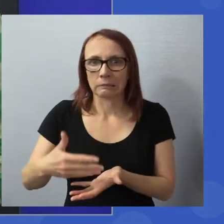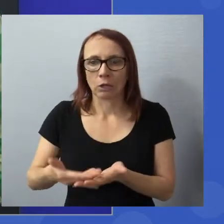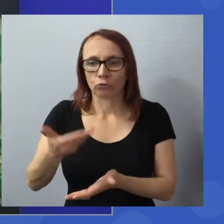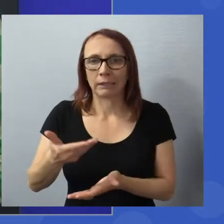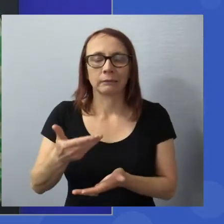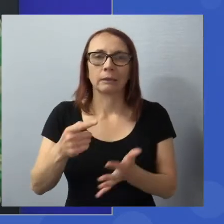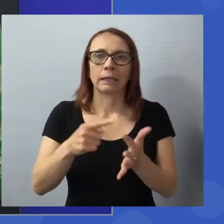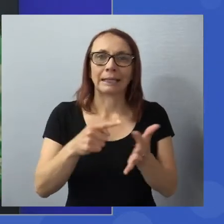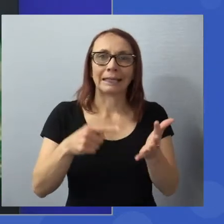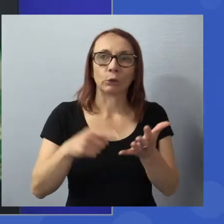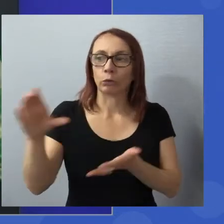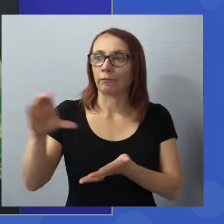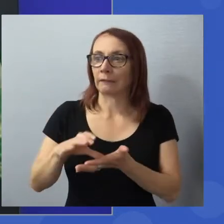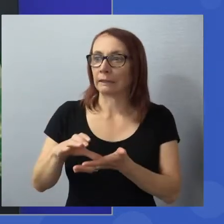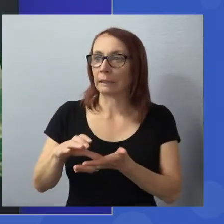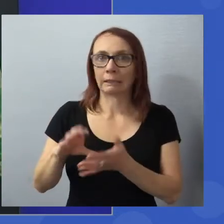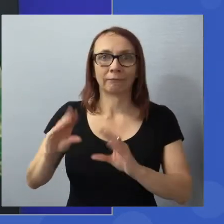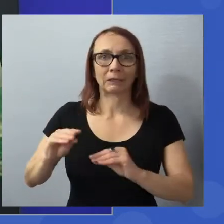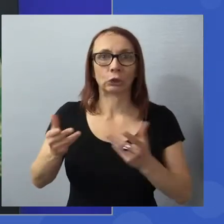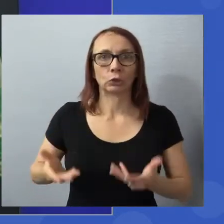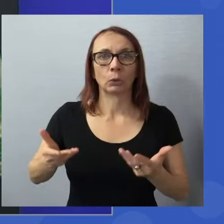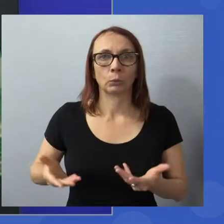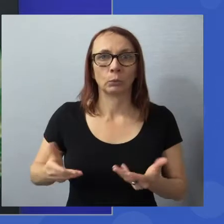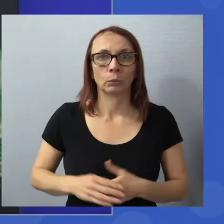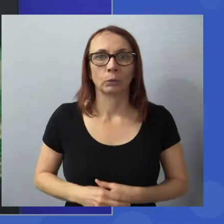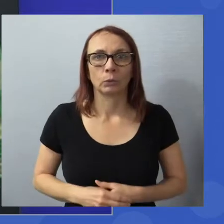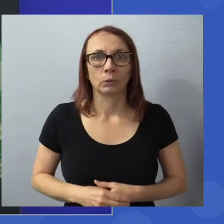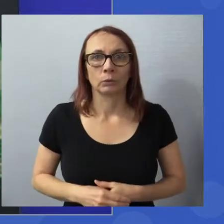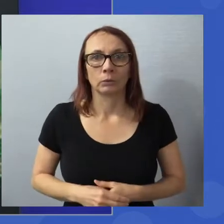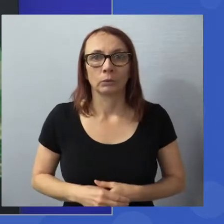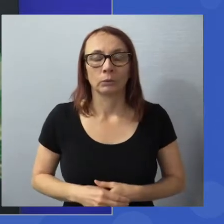which people often don't take into account disruption to people's lives you